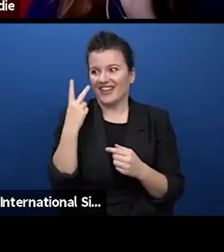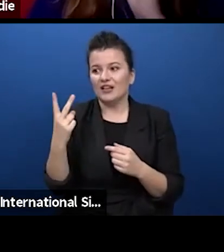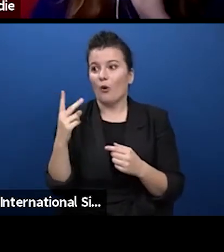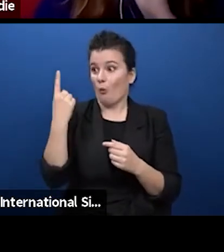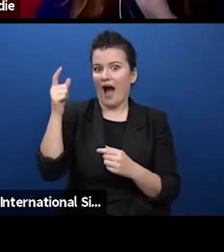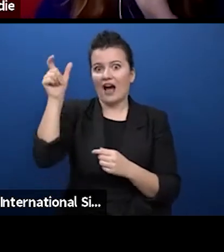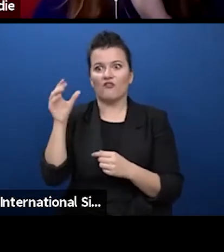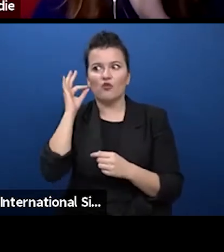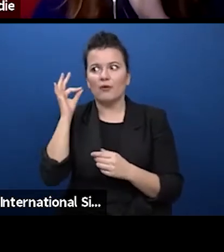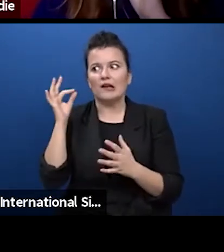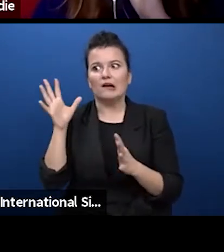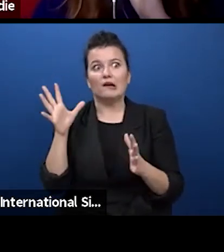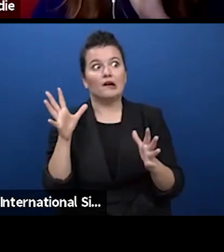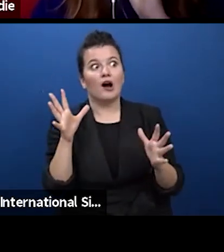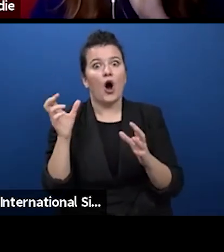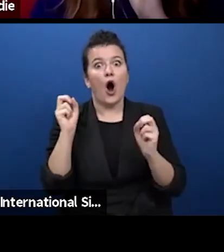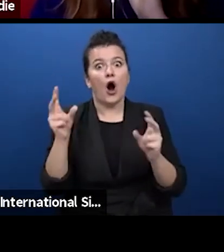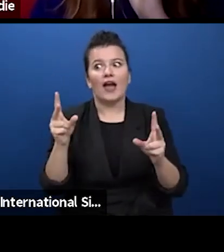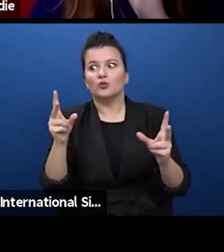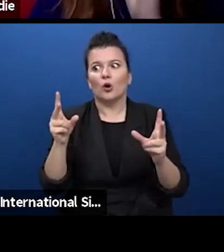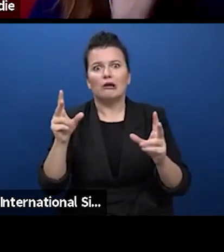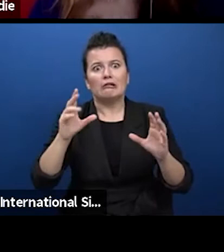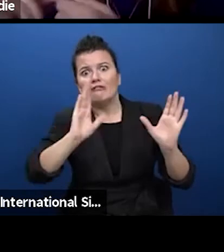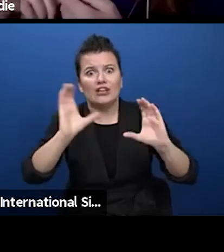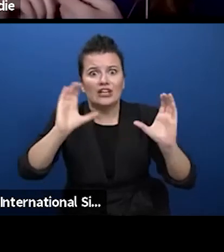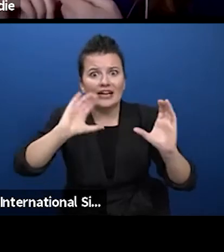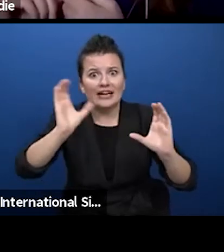oh wow we need a woman who's not European you know and it really felt that way you know.